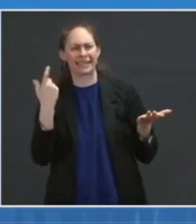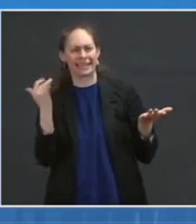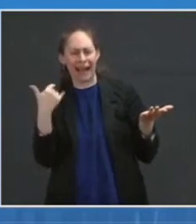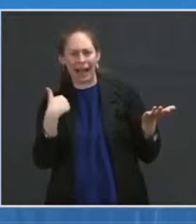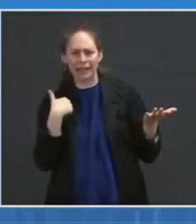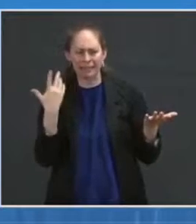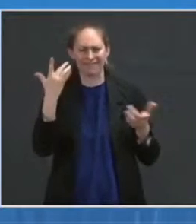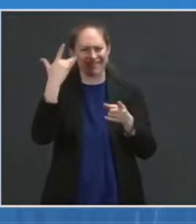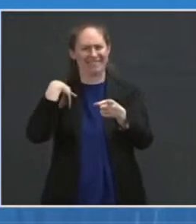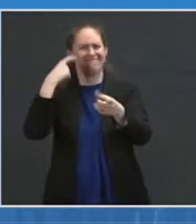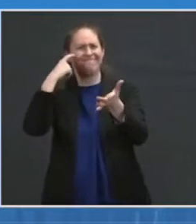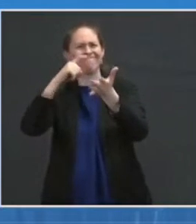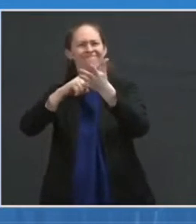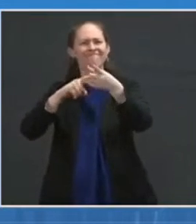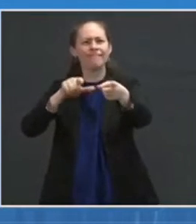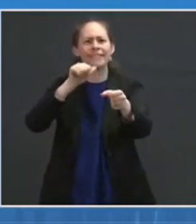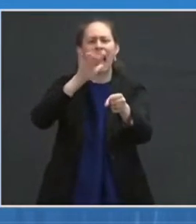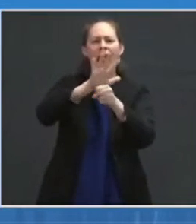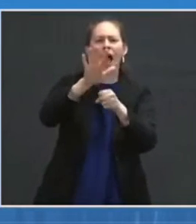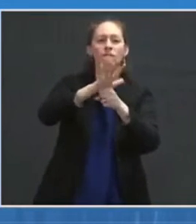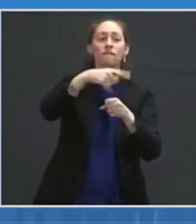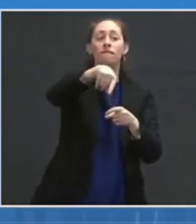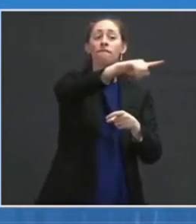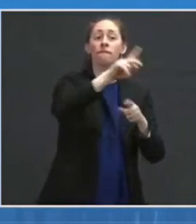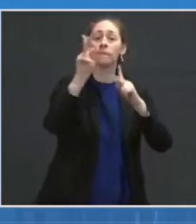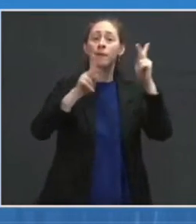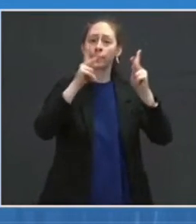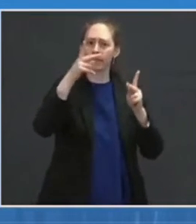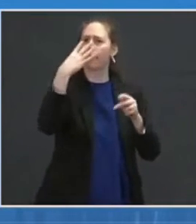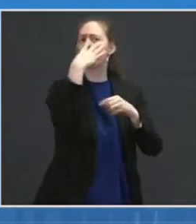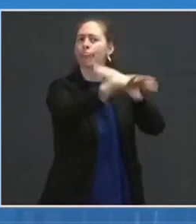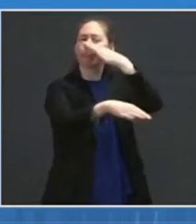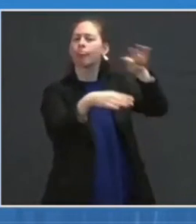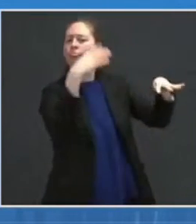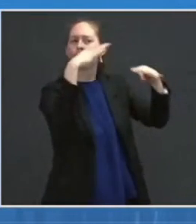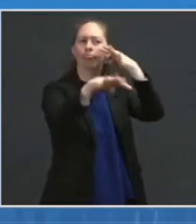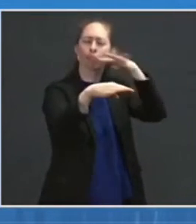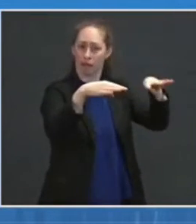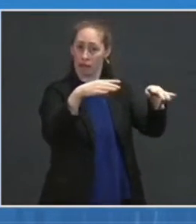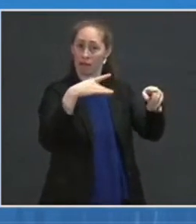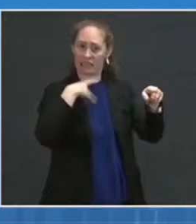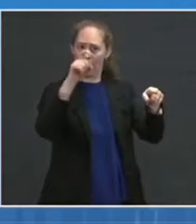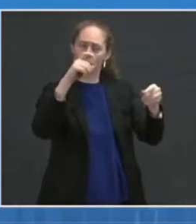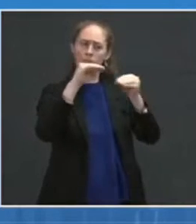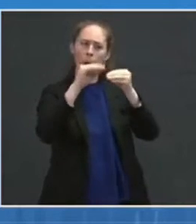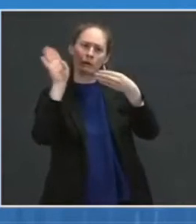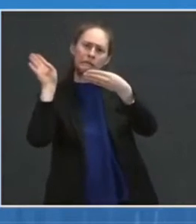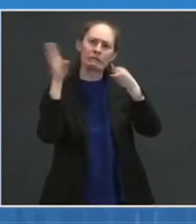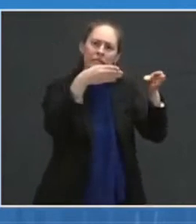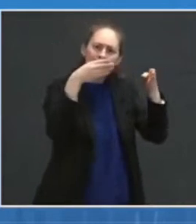HERE OR WE SEE THAT THE PROGRESS, YOU ARE NOT HITTING A NEST OF THE UNDERSERVED